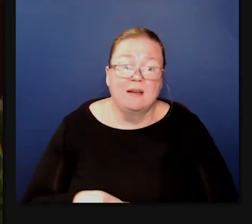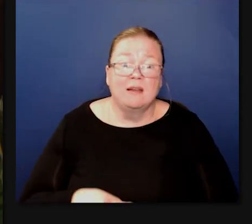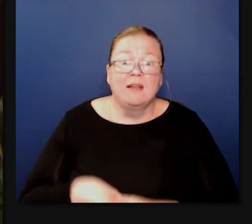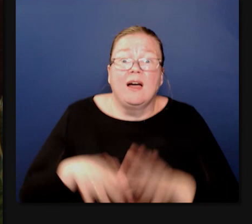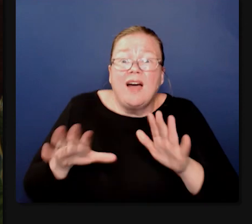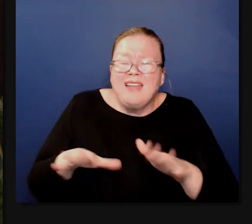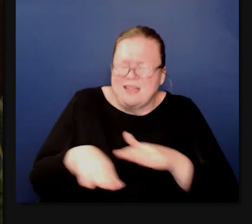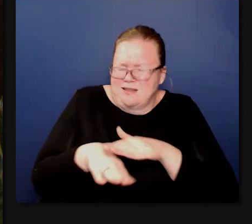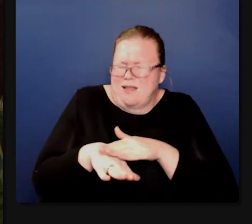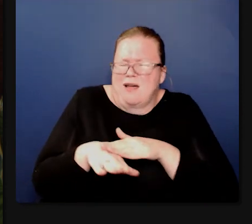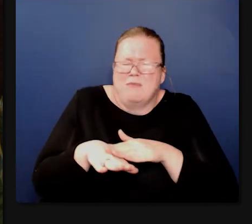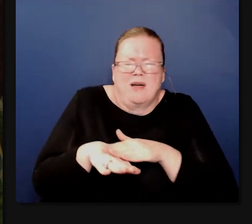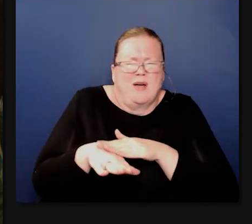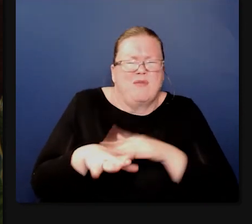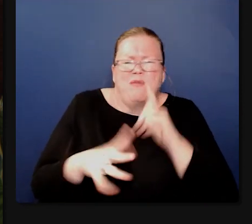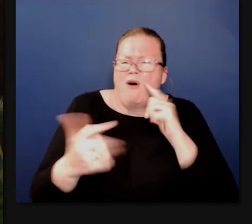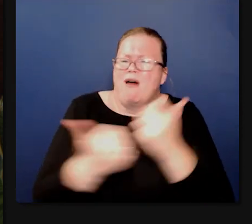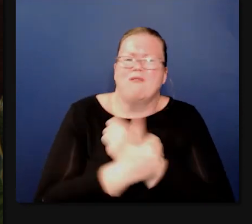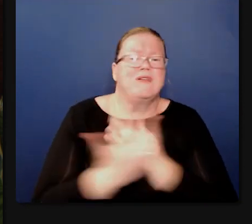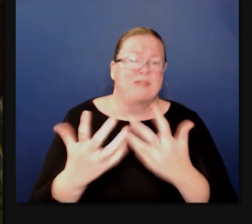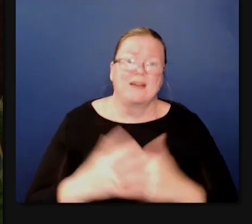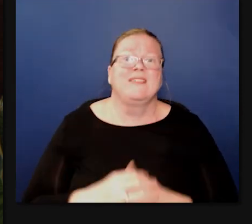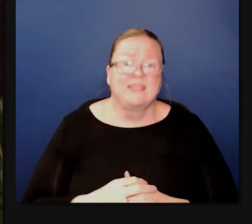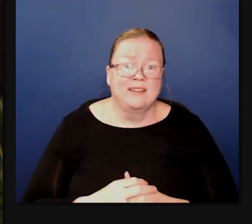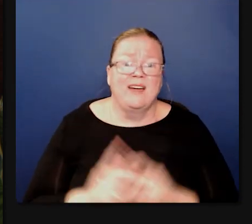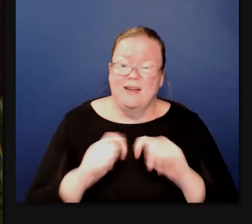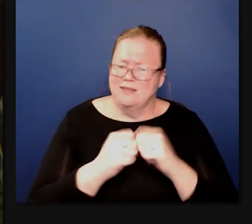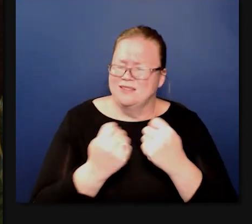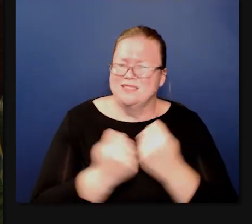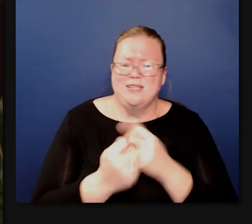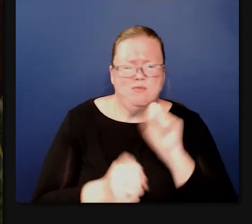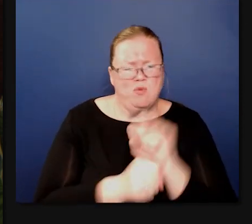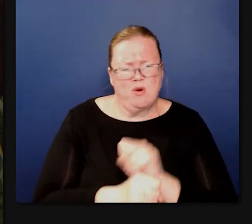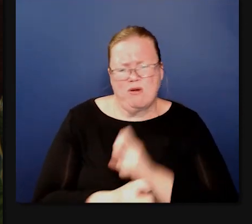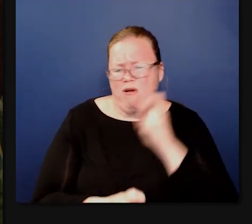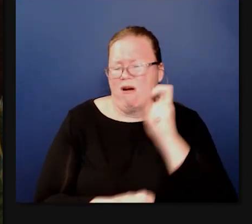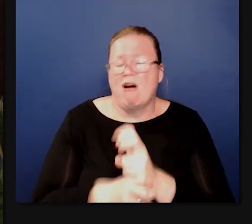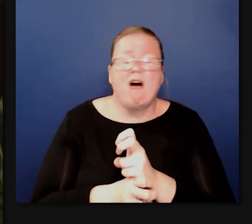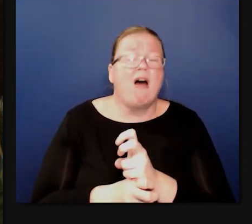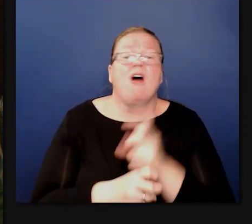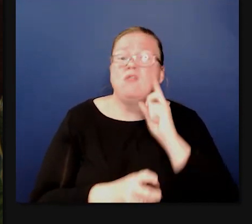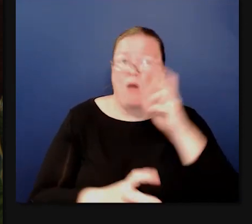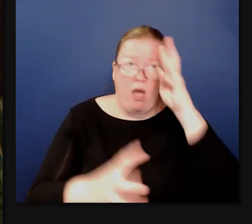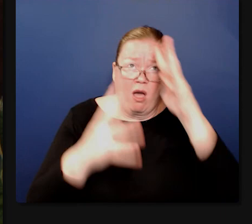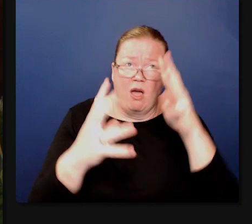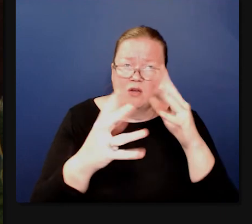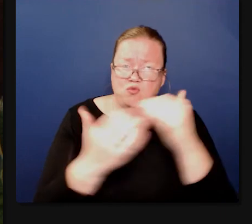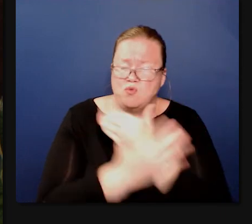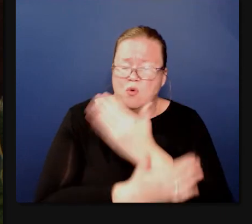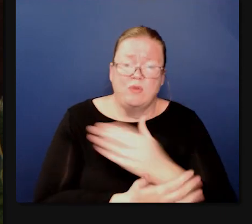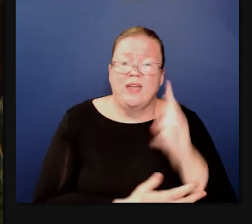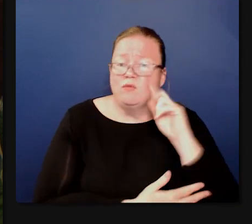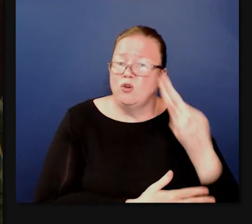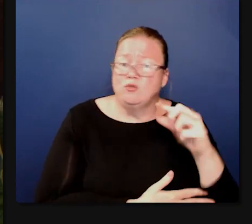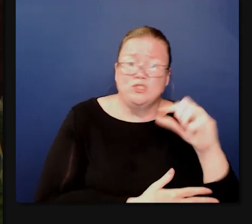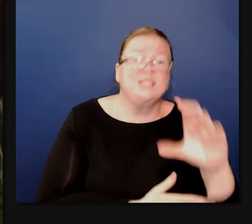And this is just the tip of the iceberg for everything we're working on. The team is hard at work to be creating all new things for UGC,